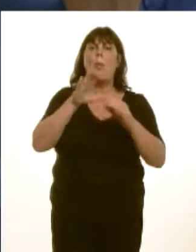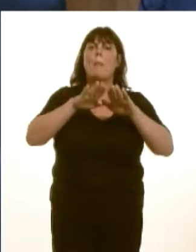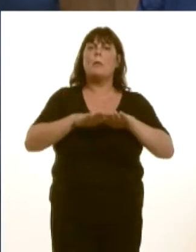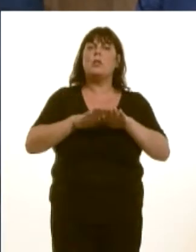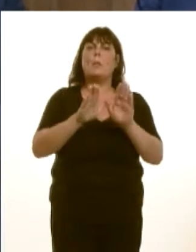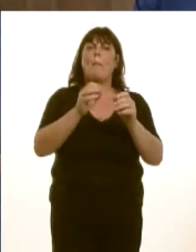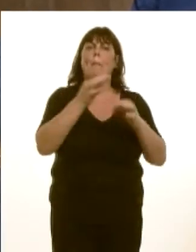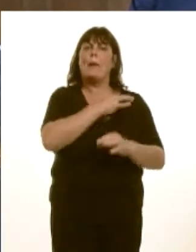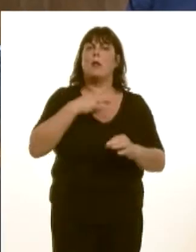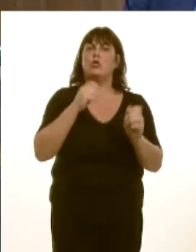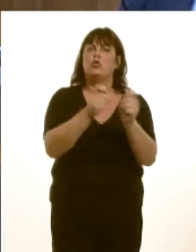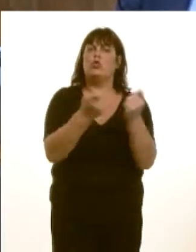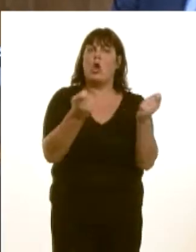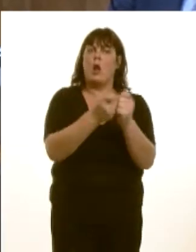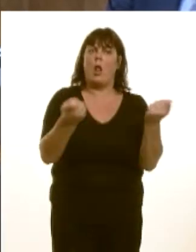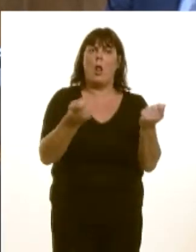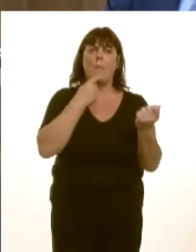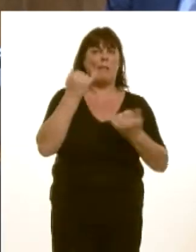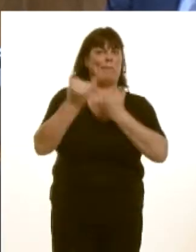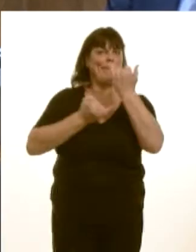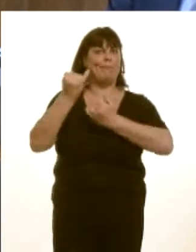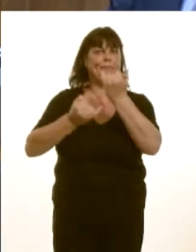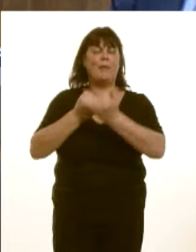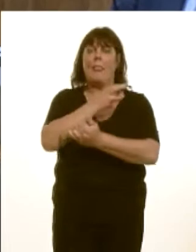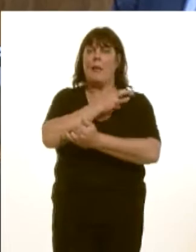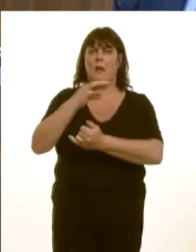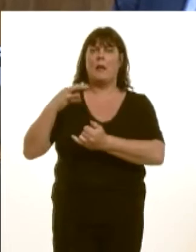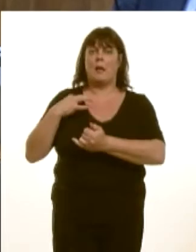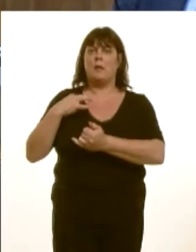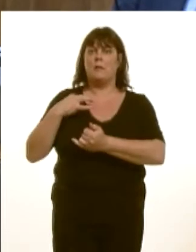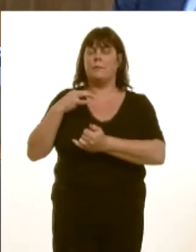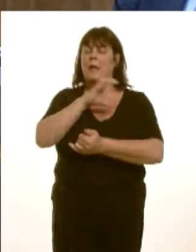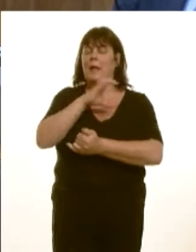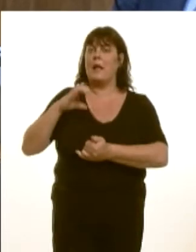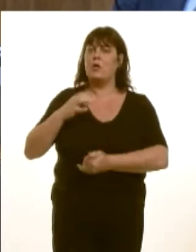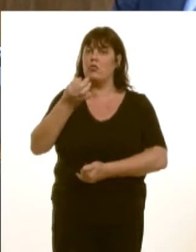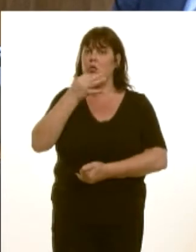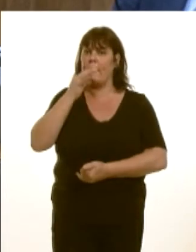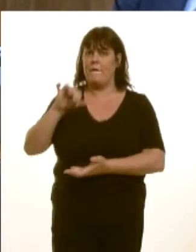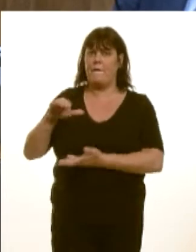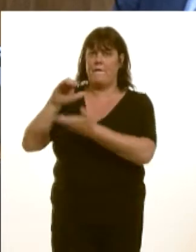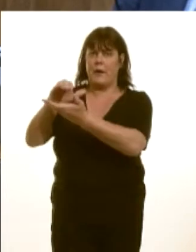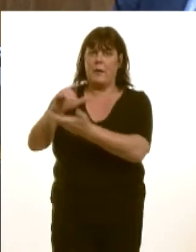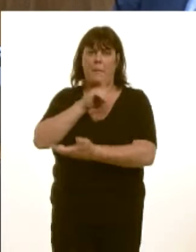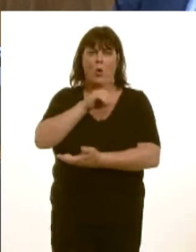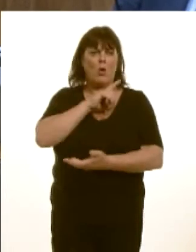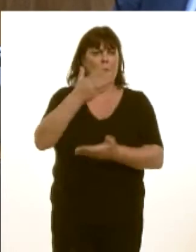The point that the ‘British Medical Journal’ makes—and it is a point that you might be interested in—is that, in years gone by, when pharmaceutical companies went to the